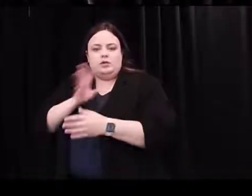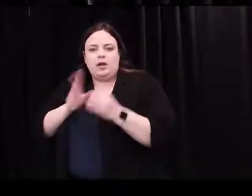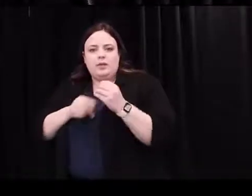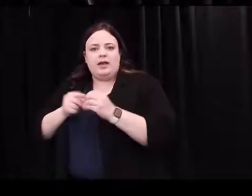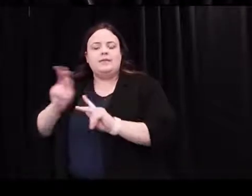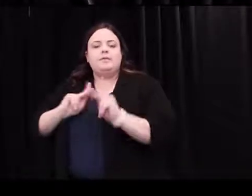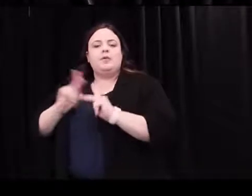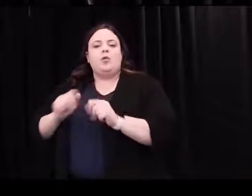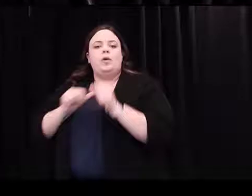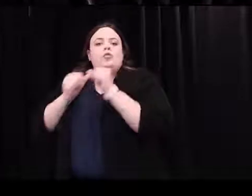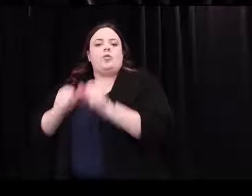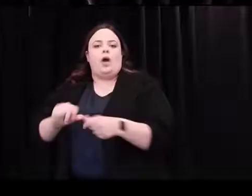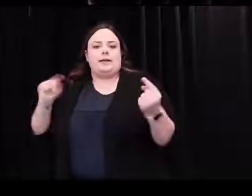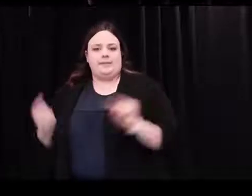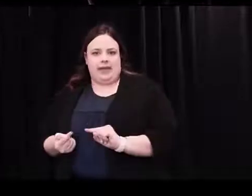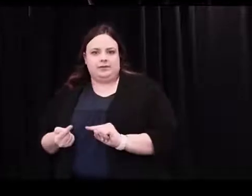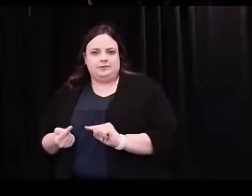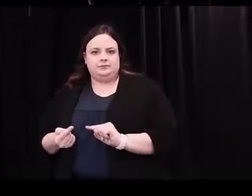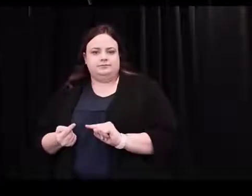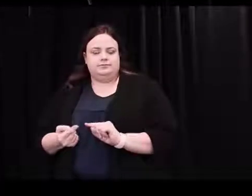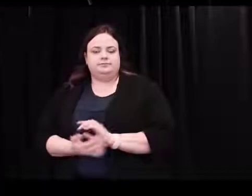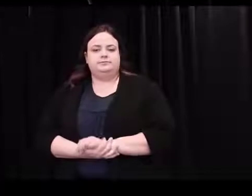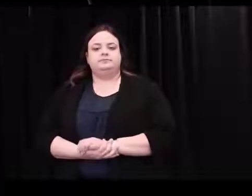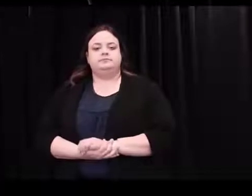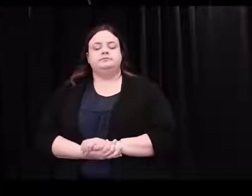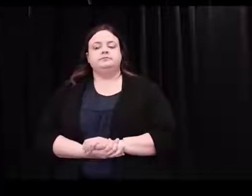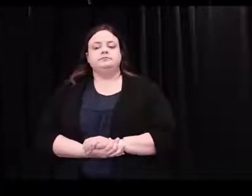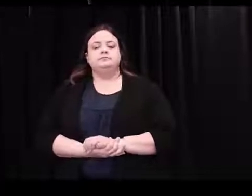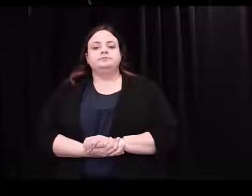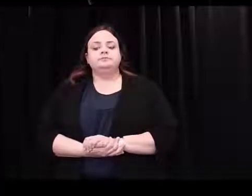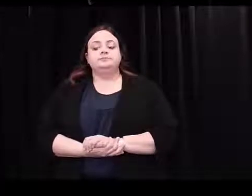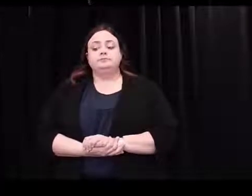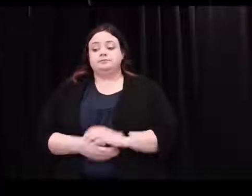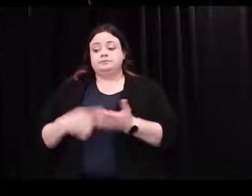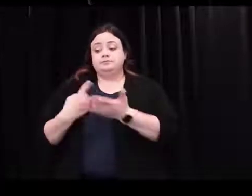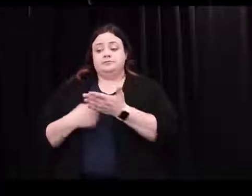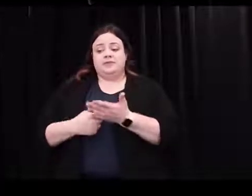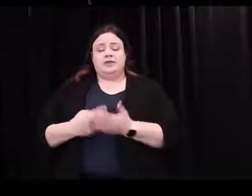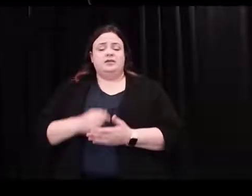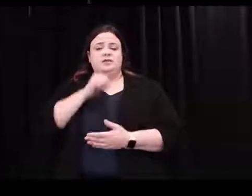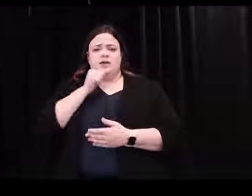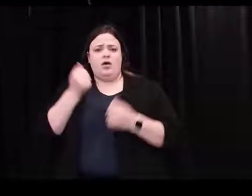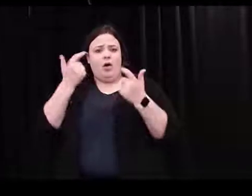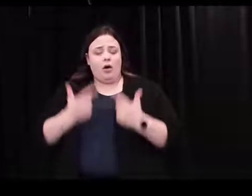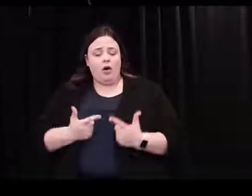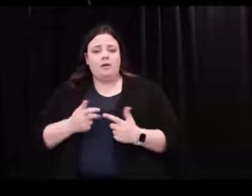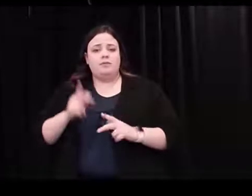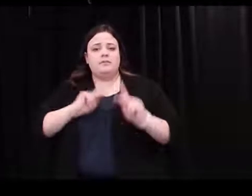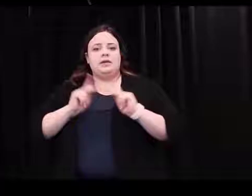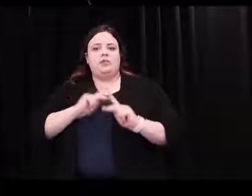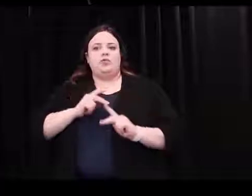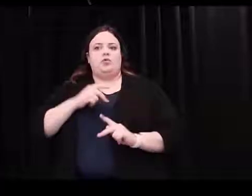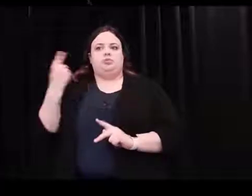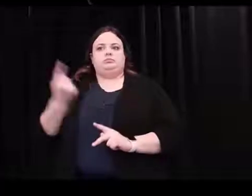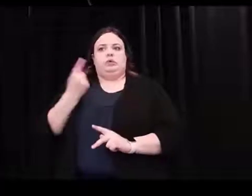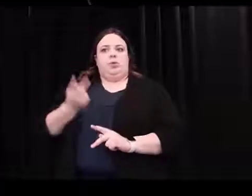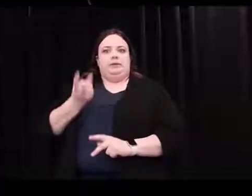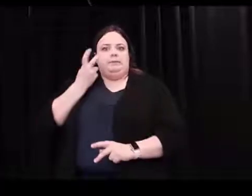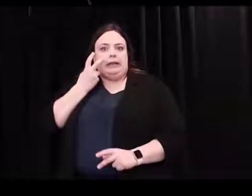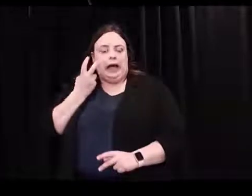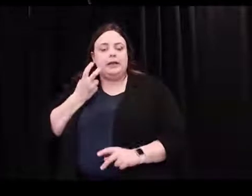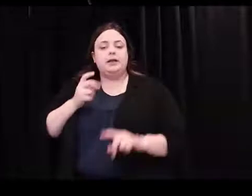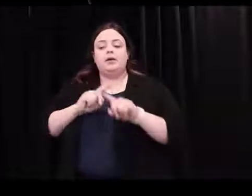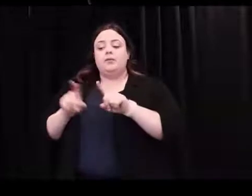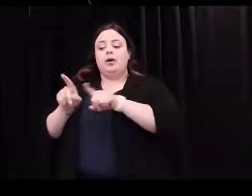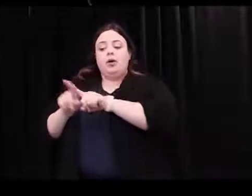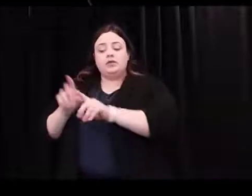pain. But let's go back to this not always people who are blind. This picture is of a number of